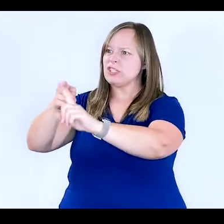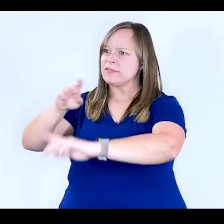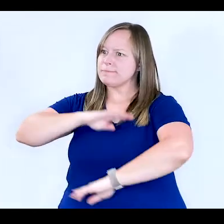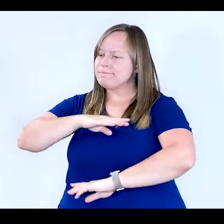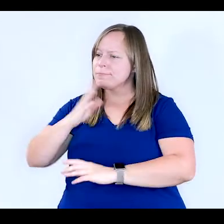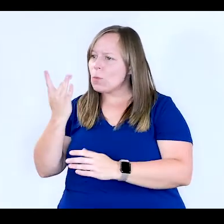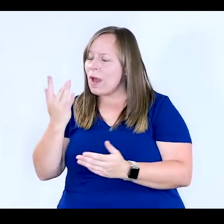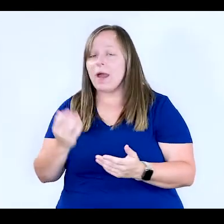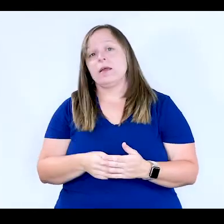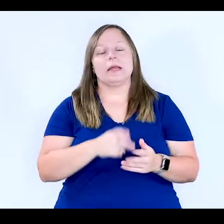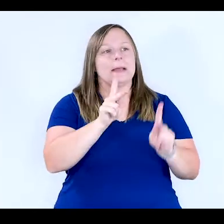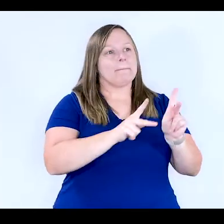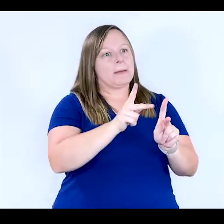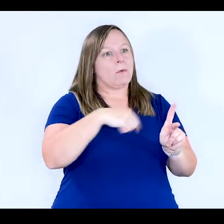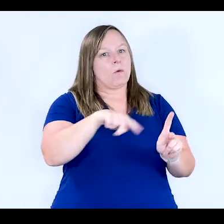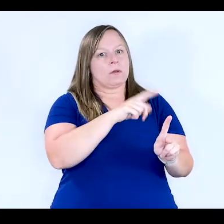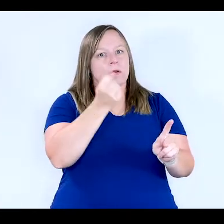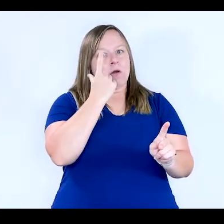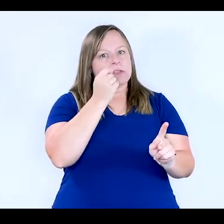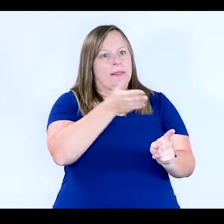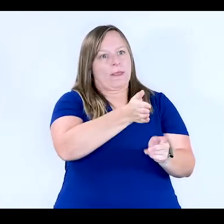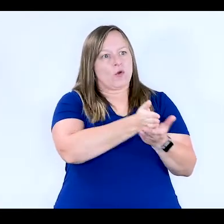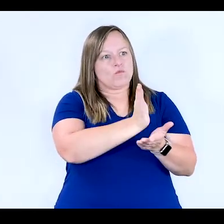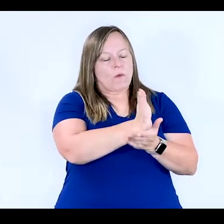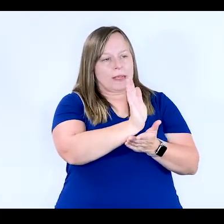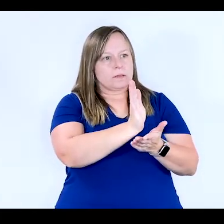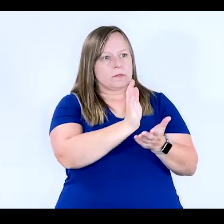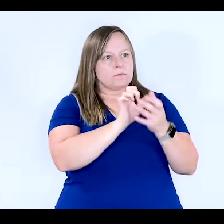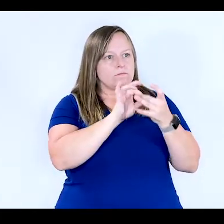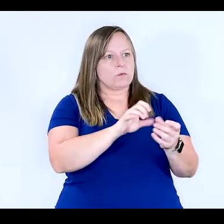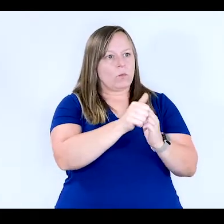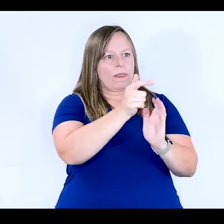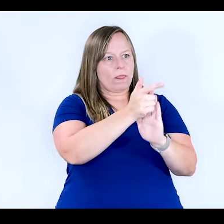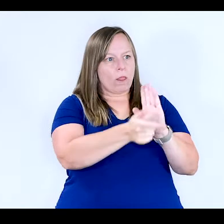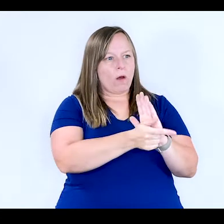It's important to achieve so people understand what their rights are under the law, especially if you're